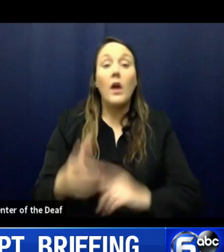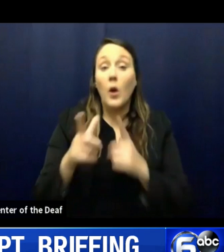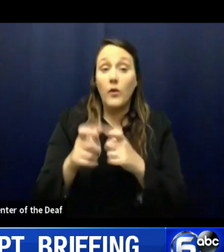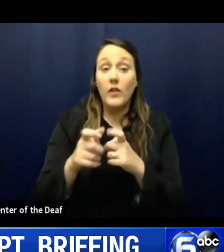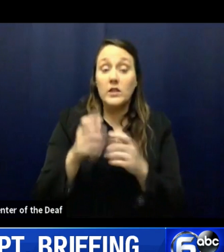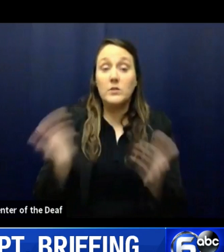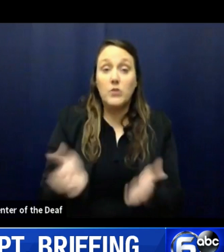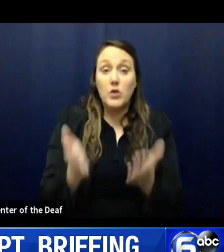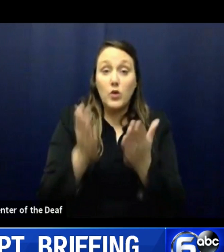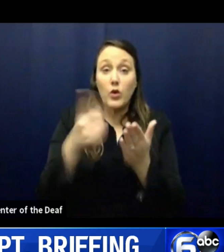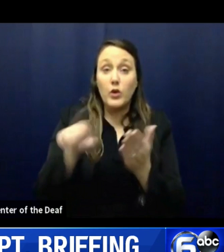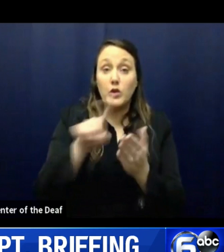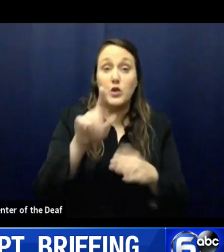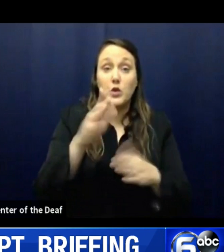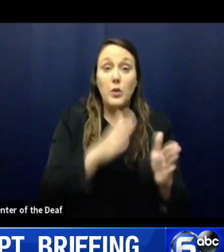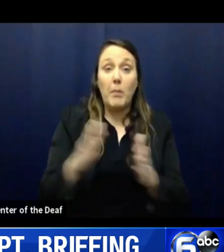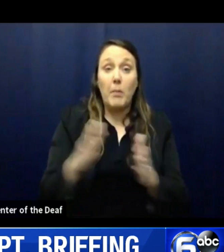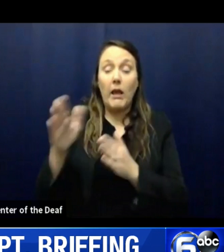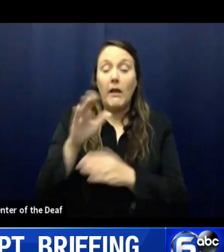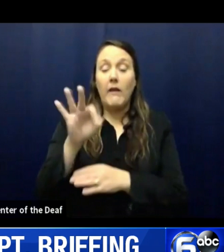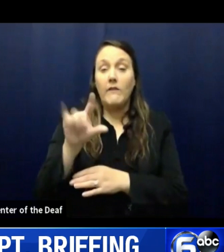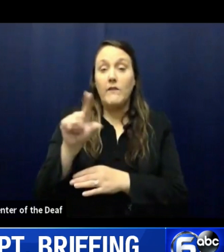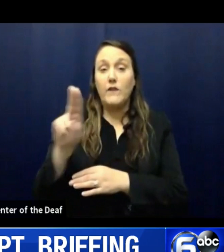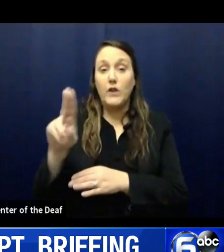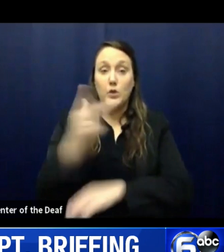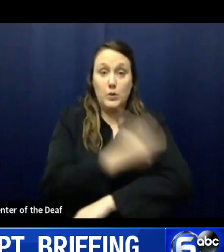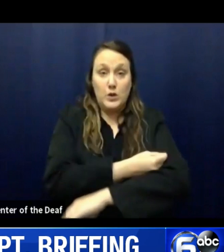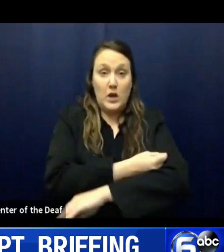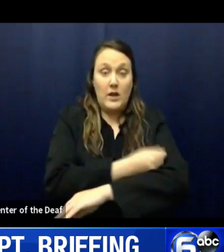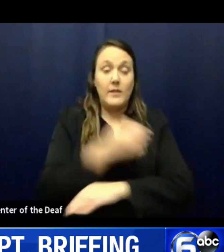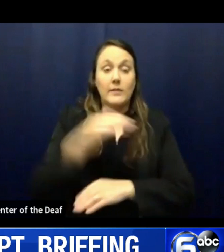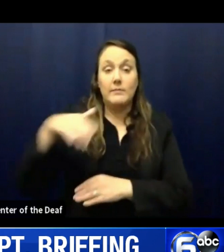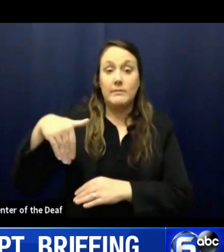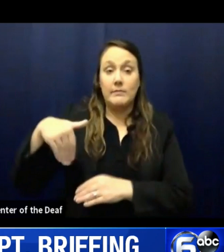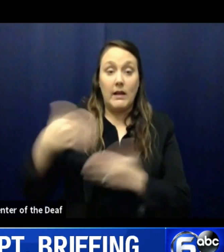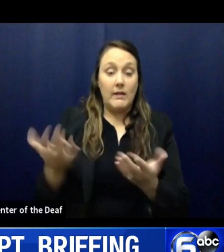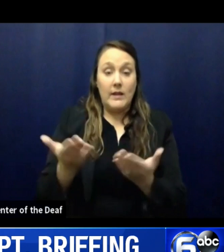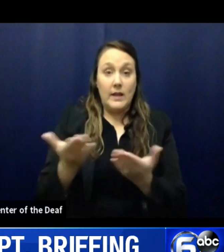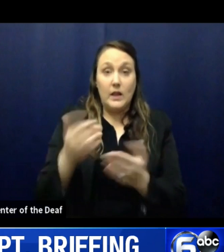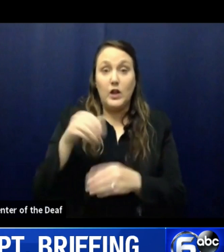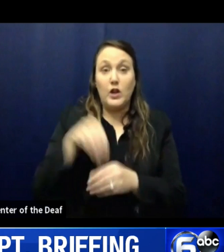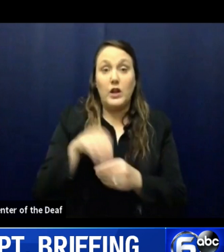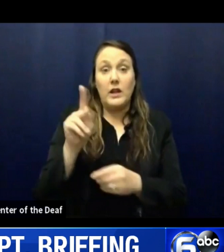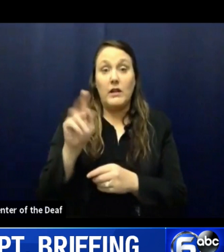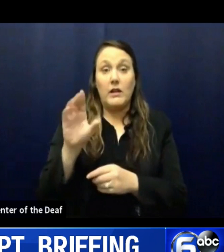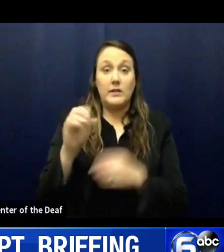THE NEXT BOARD OF HEALTH MEETING WILL BE THE SAME 00 PM.